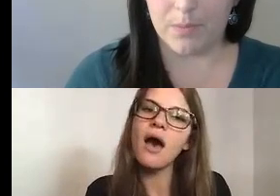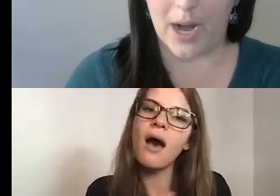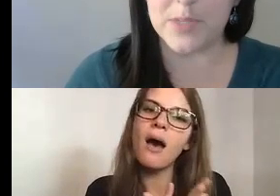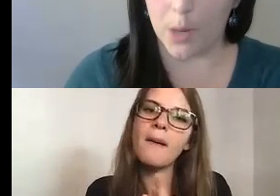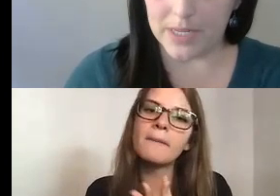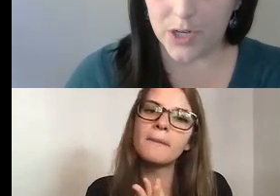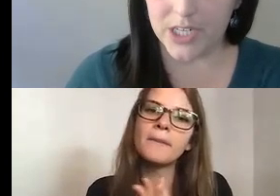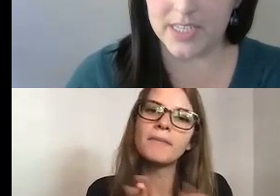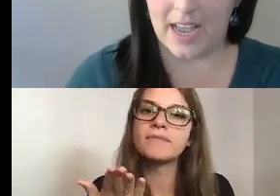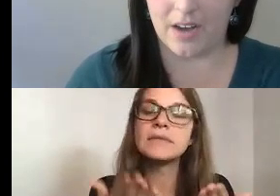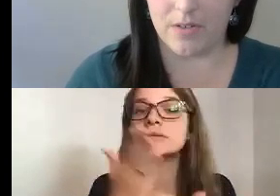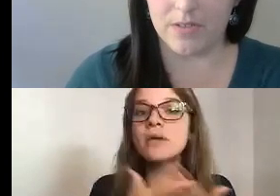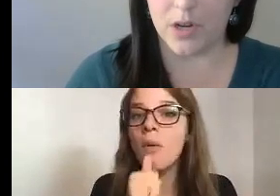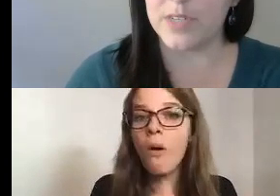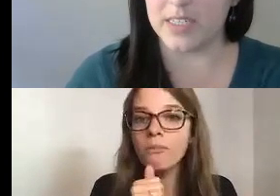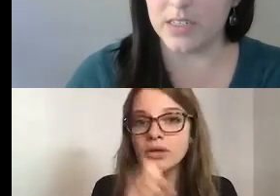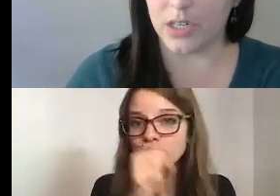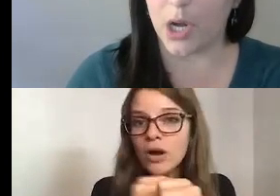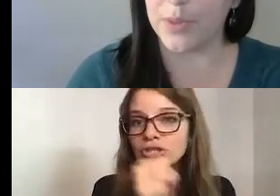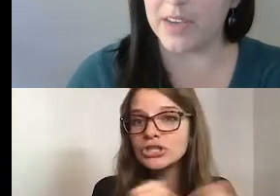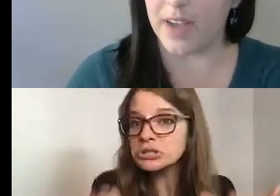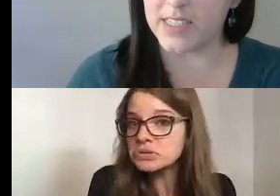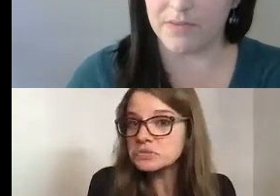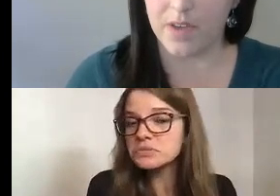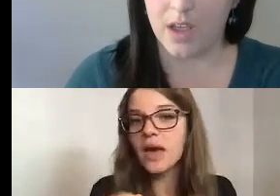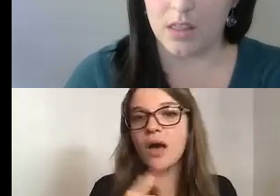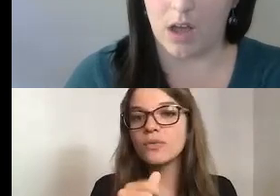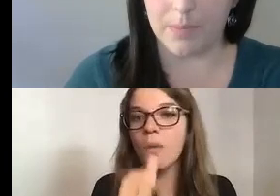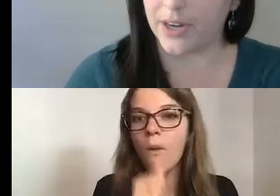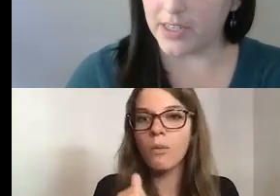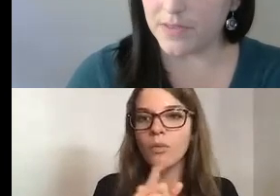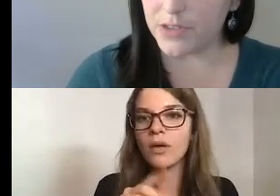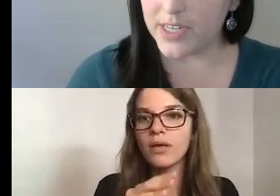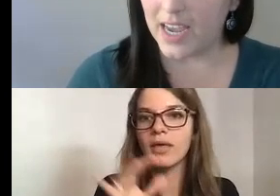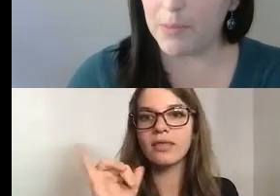perhaps coping strategies how you know to to cope with the effects of long periods of screen time